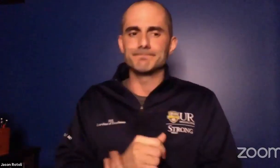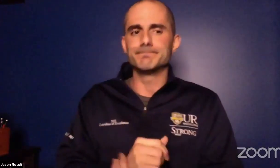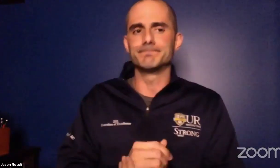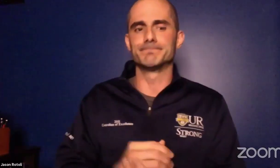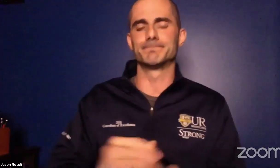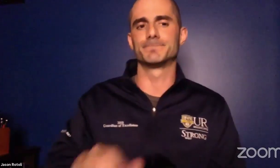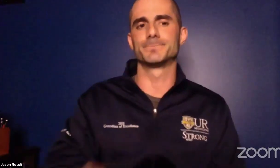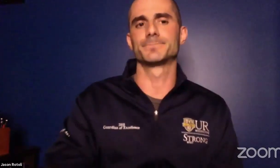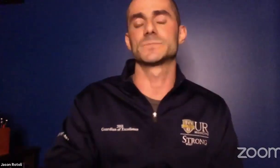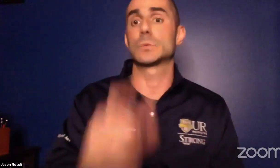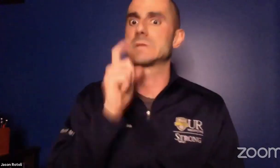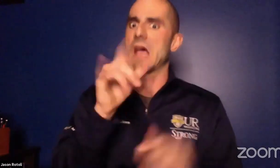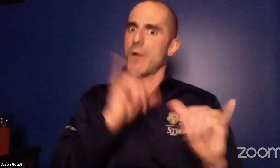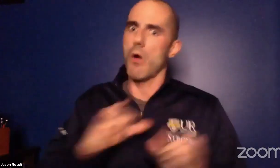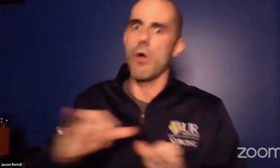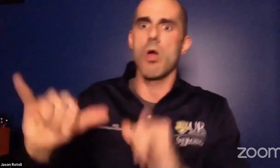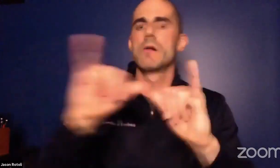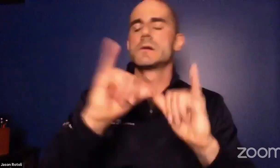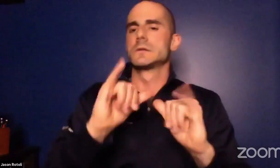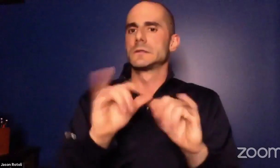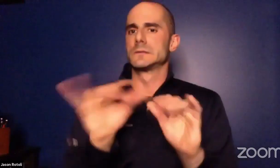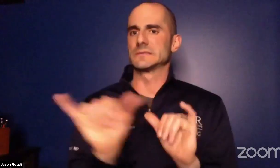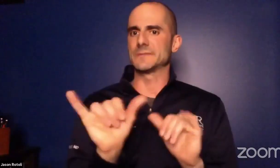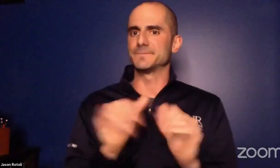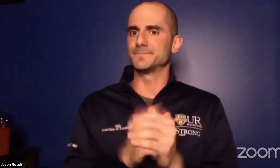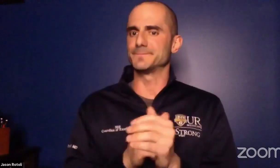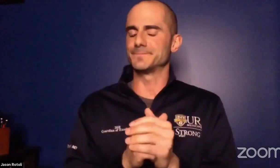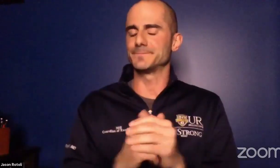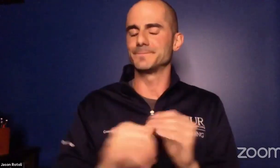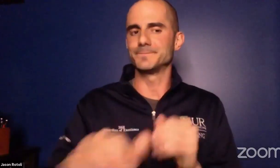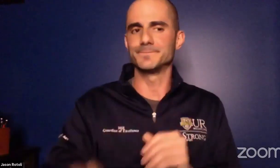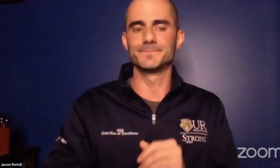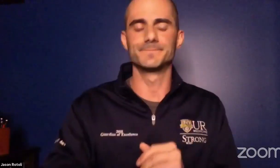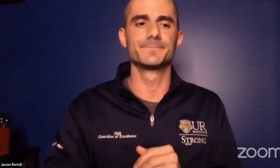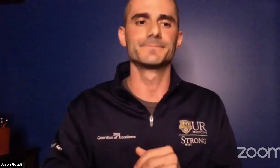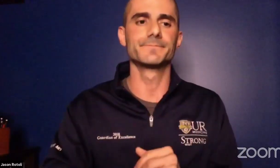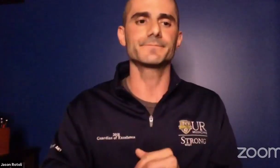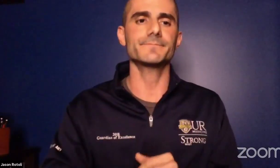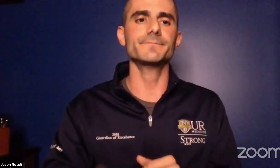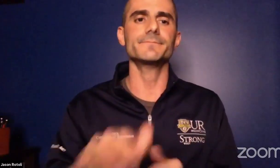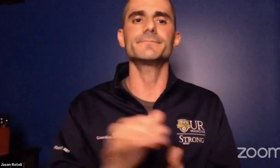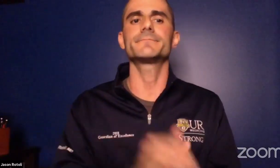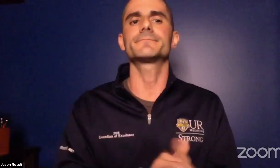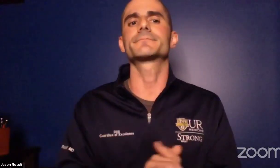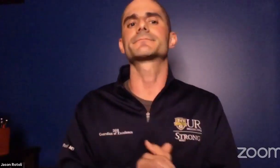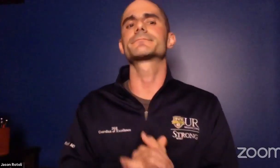than with a younger person. Maybe they will feel dizzy or weak or the pain is not in the